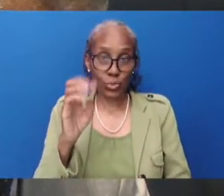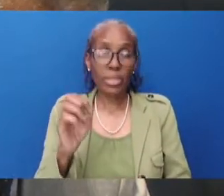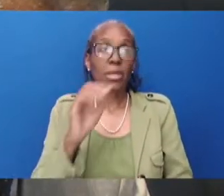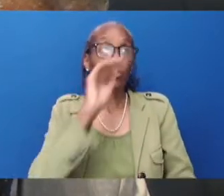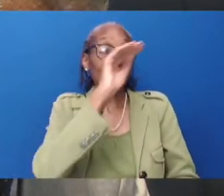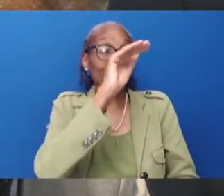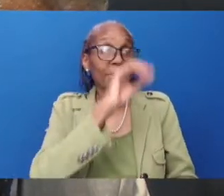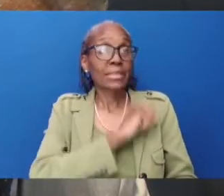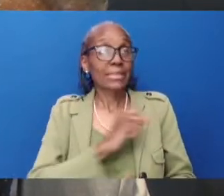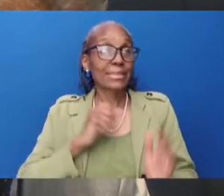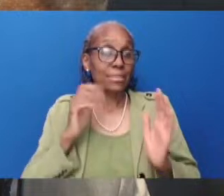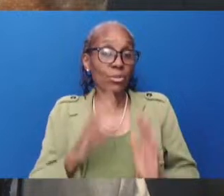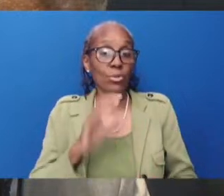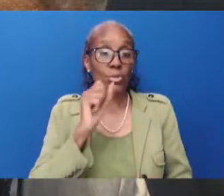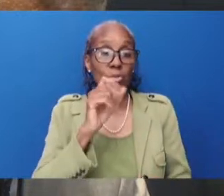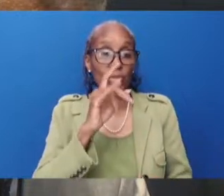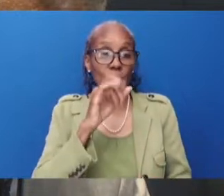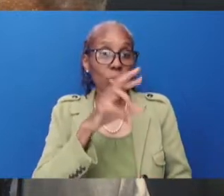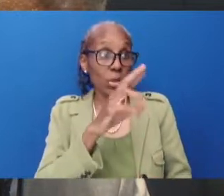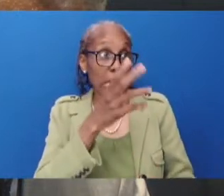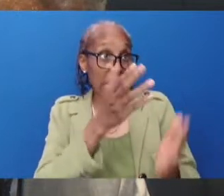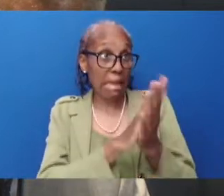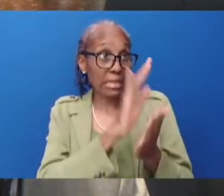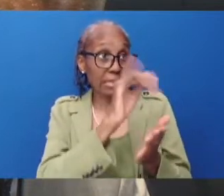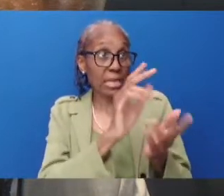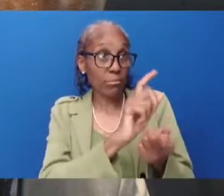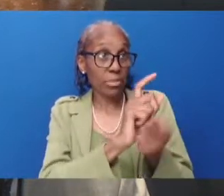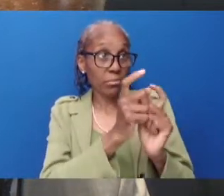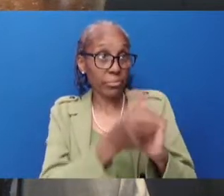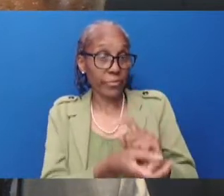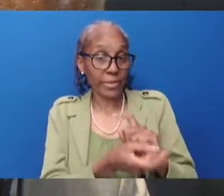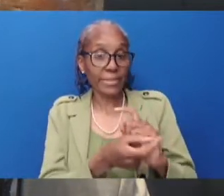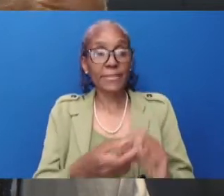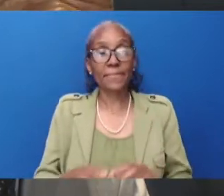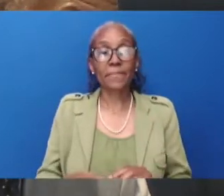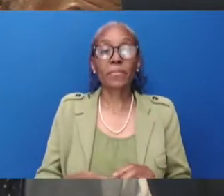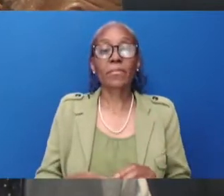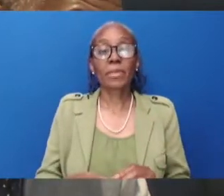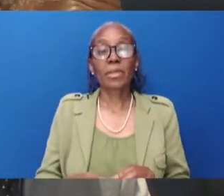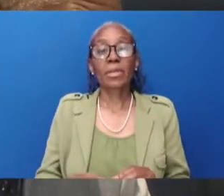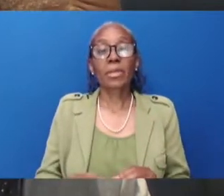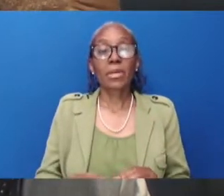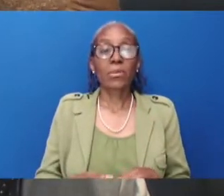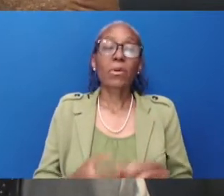AUTHORITY TO ASSIGN A MAGISTRATE, SO WE HAVE REACHED BACK OUT TO SENATOR SAWYER AND